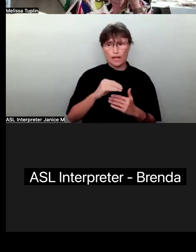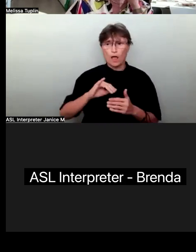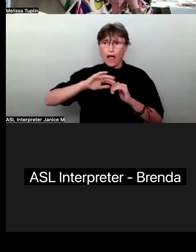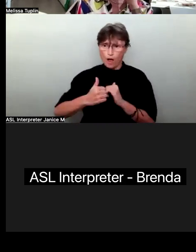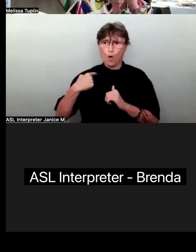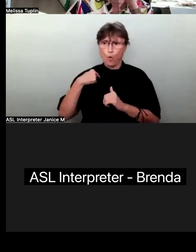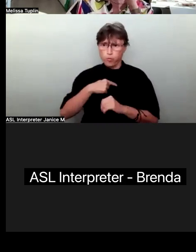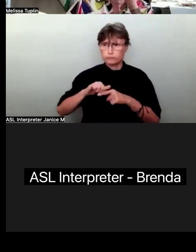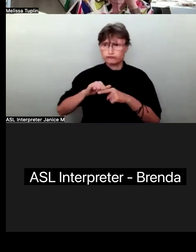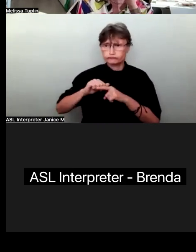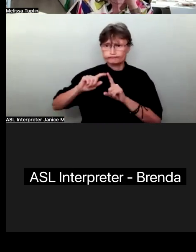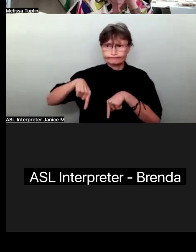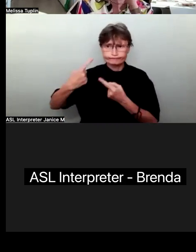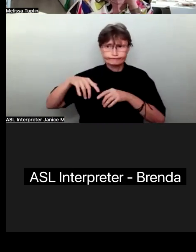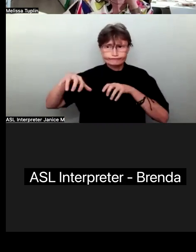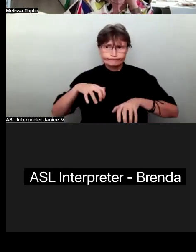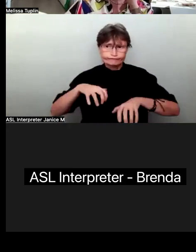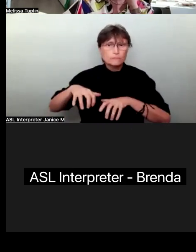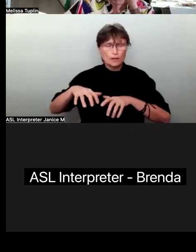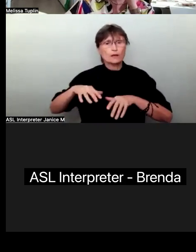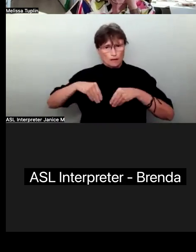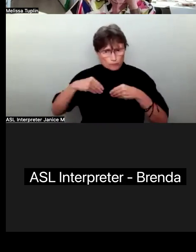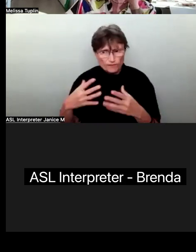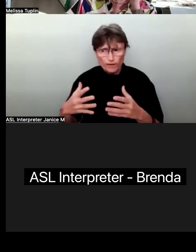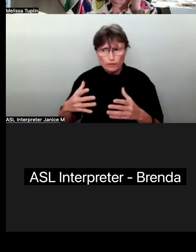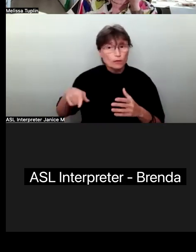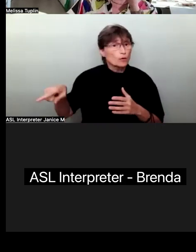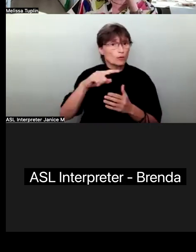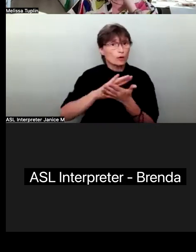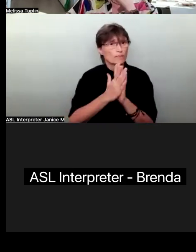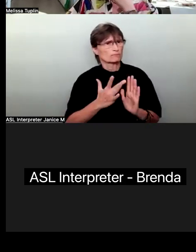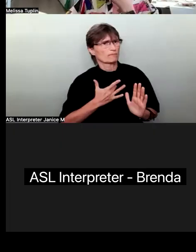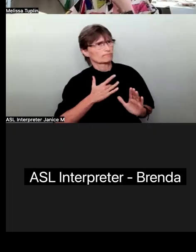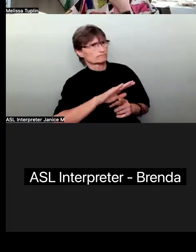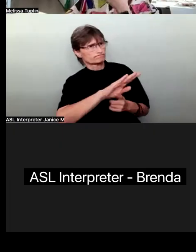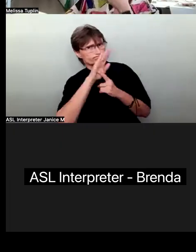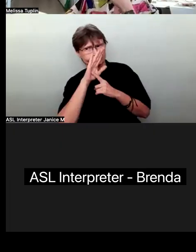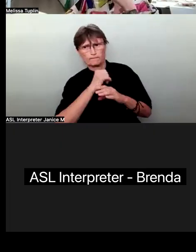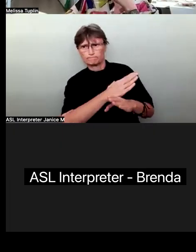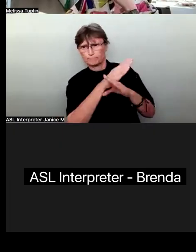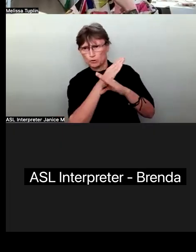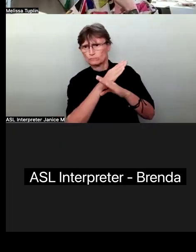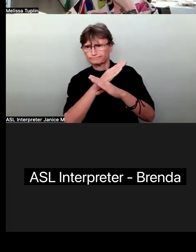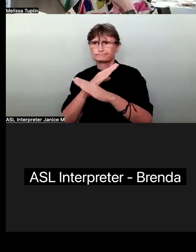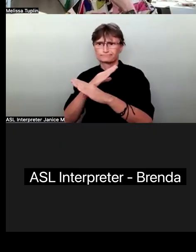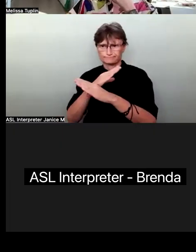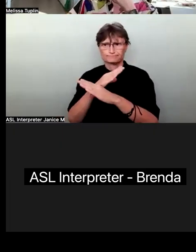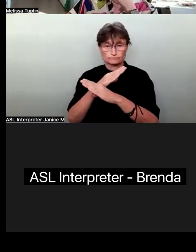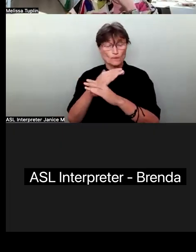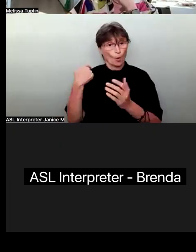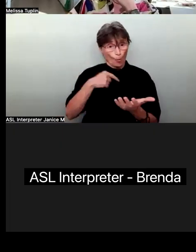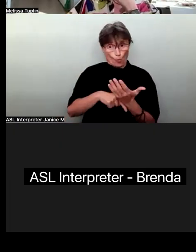many artists and organizations who want to apply. In recognition of these barriers, our Applicant